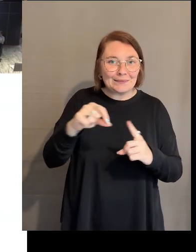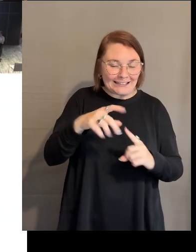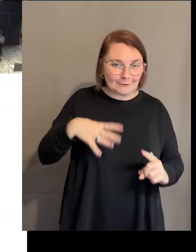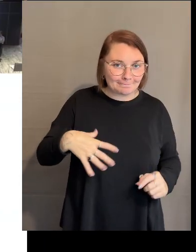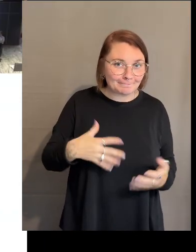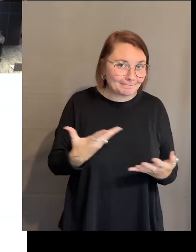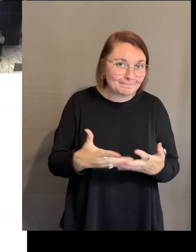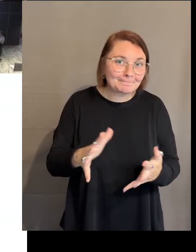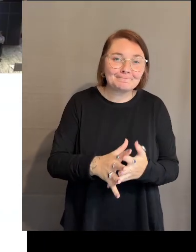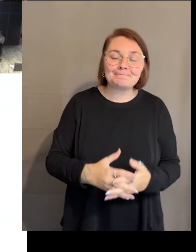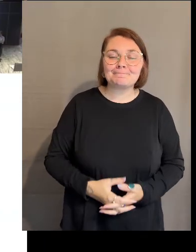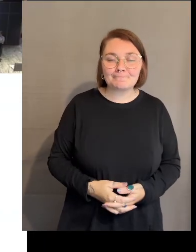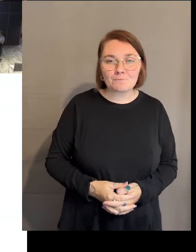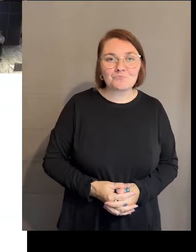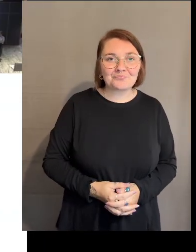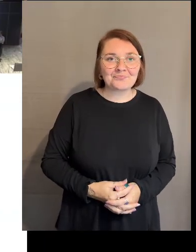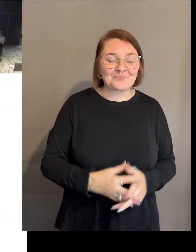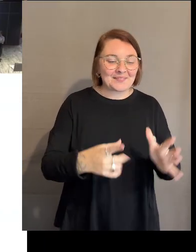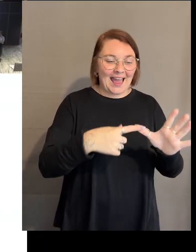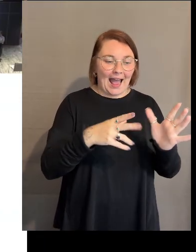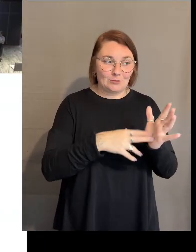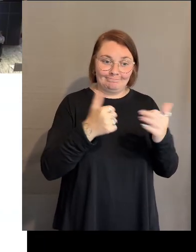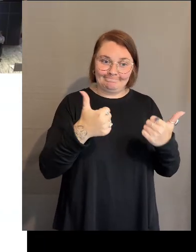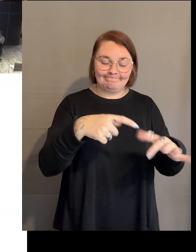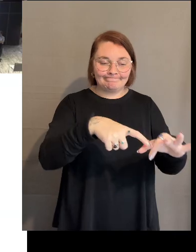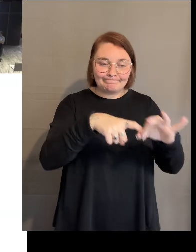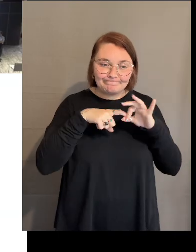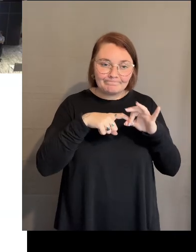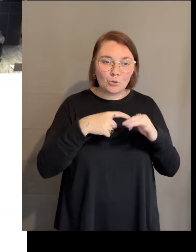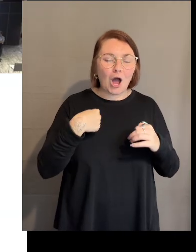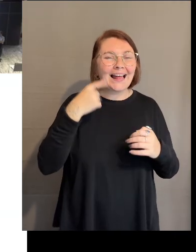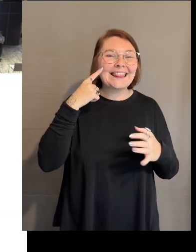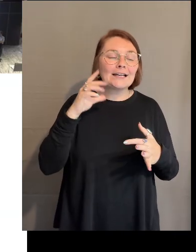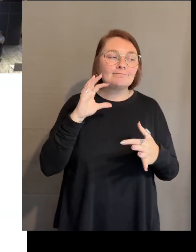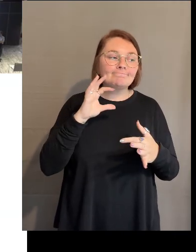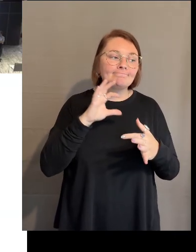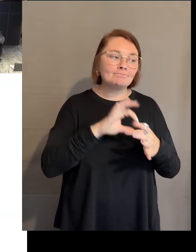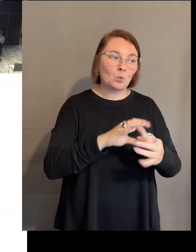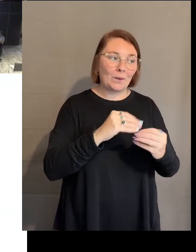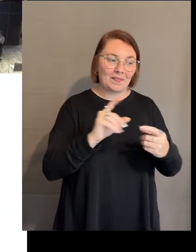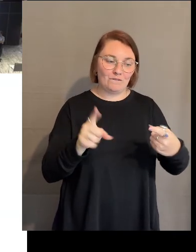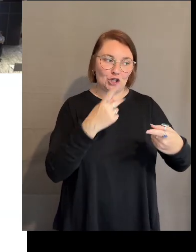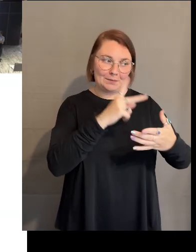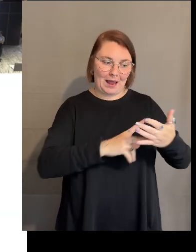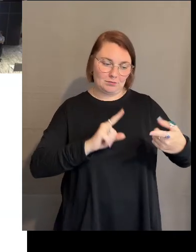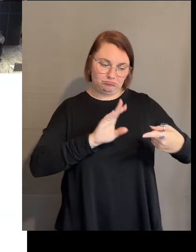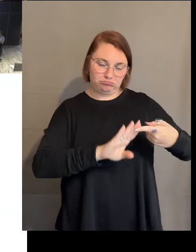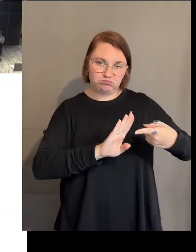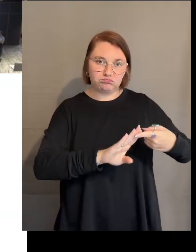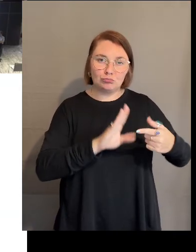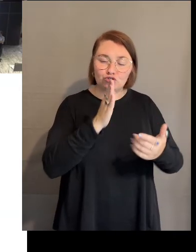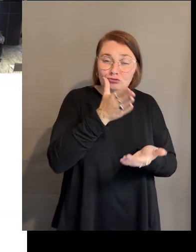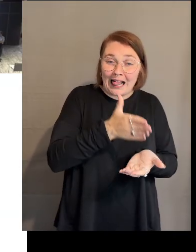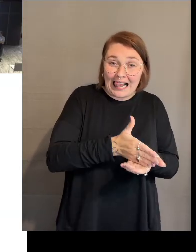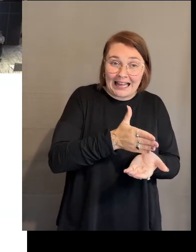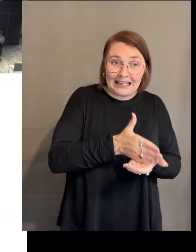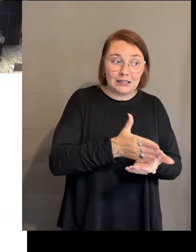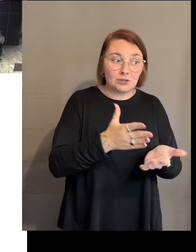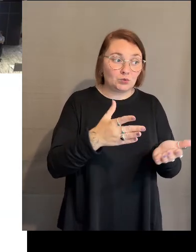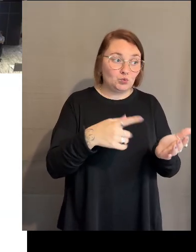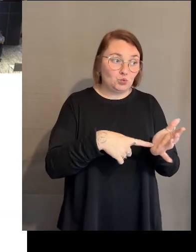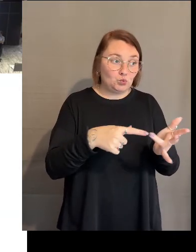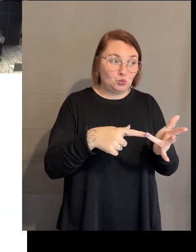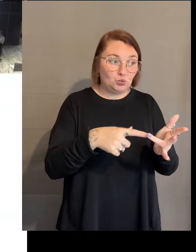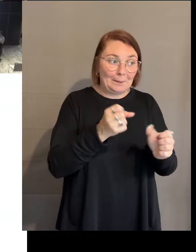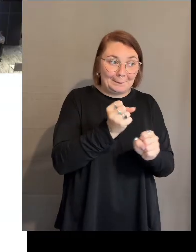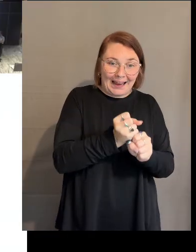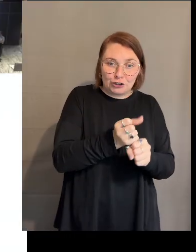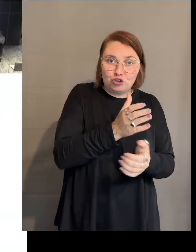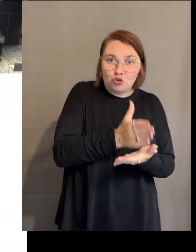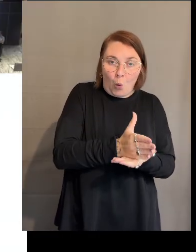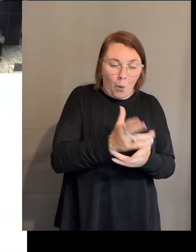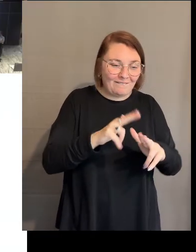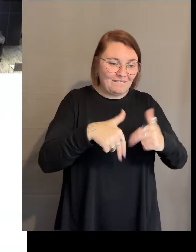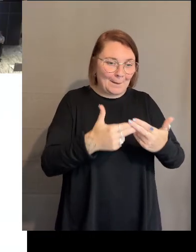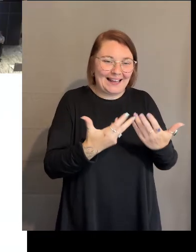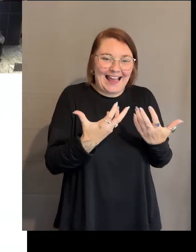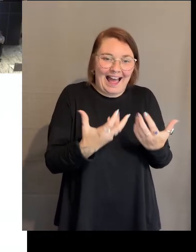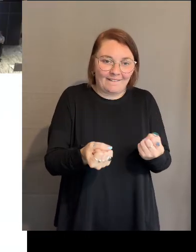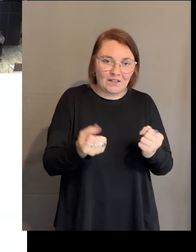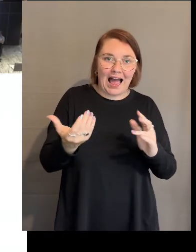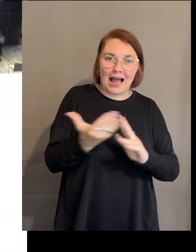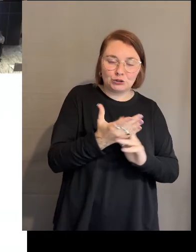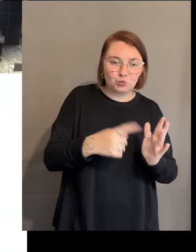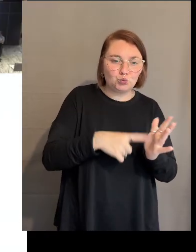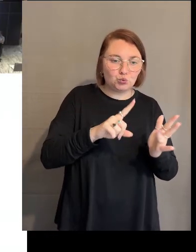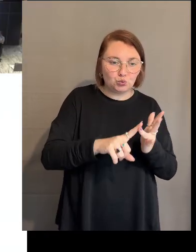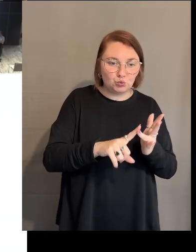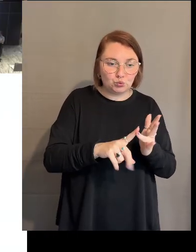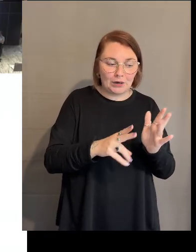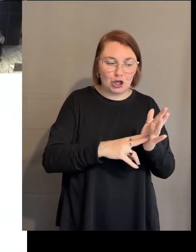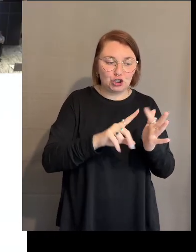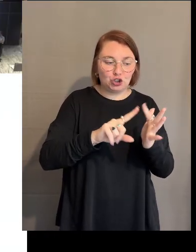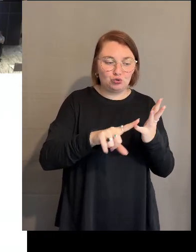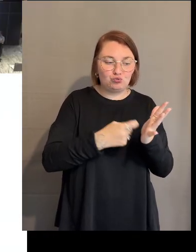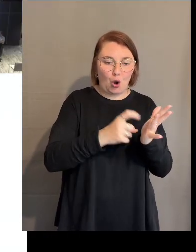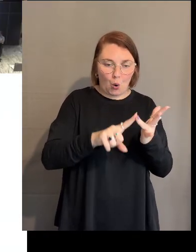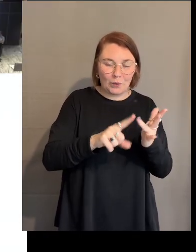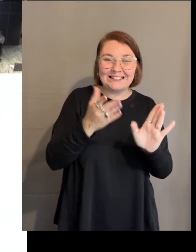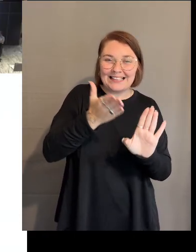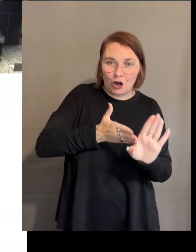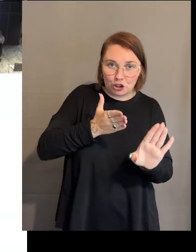Yeah, that's a very good question. I think in terms of, the first part is to really, make sure that families have, access to neuropsychologists, which in and of itself is an issue.